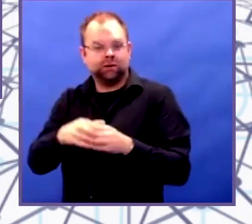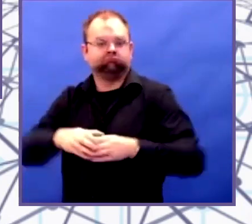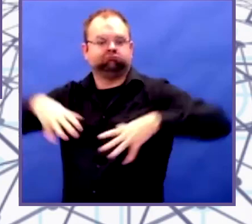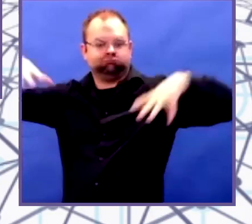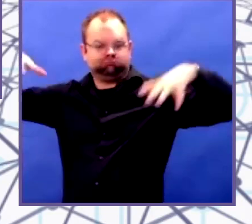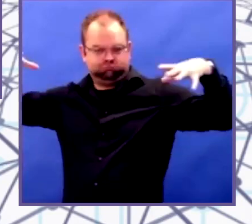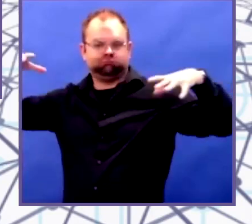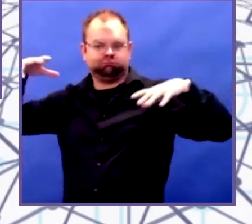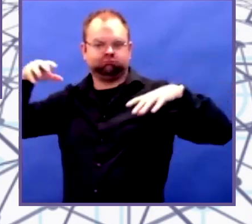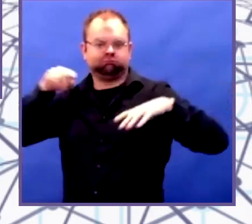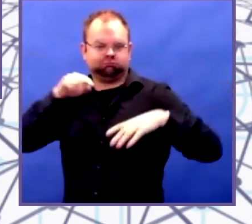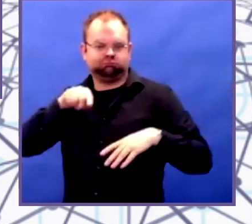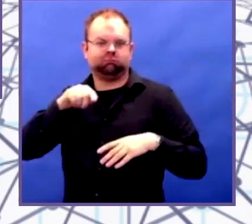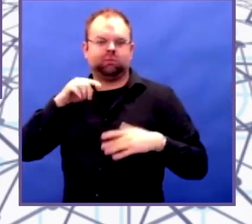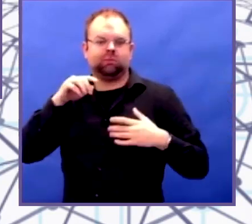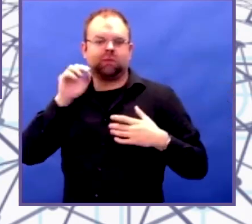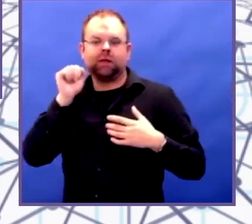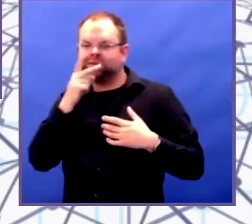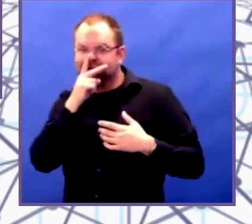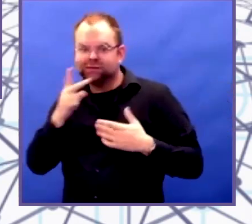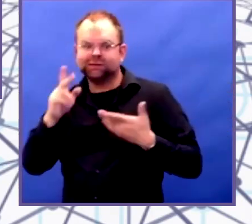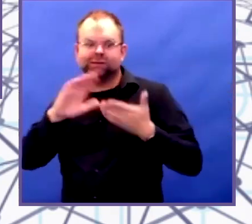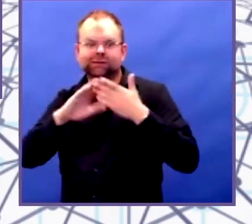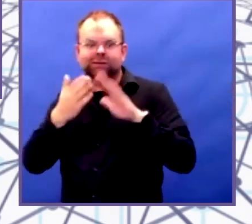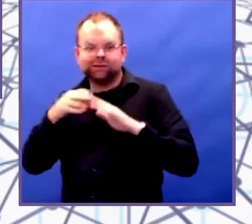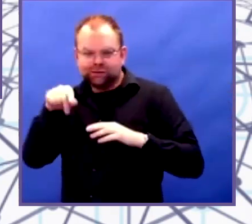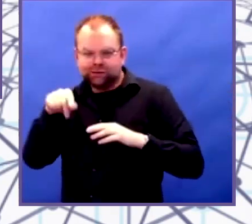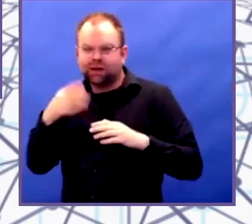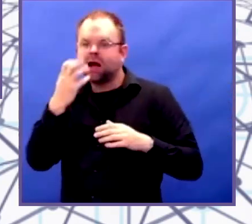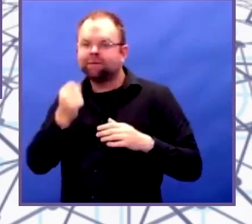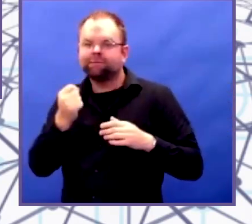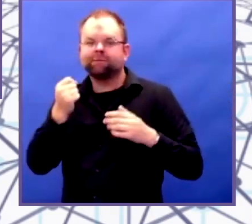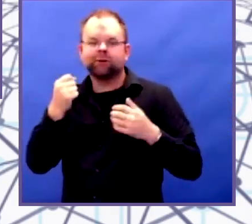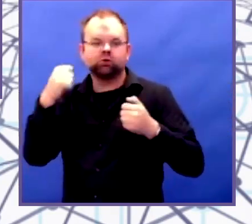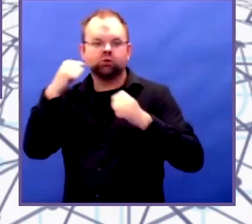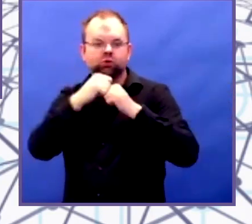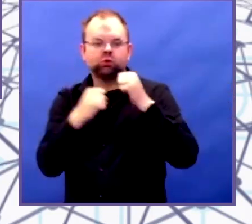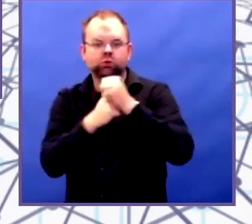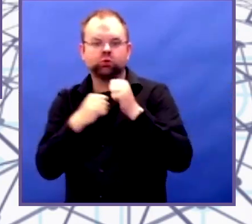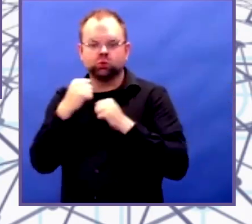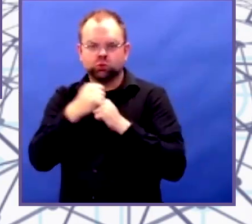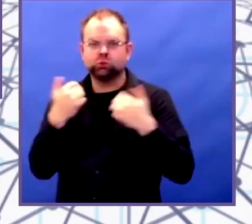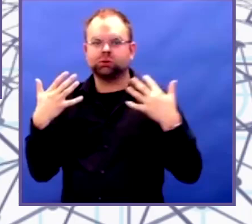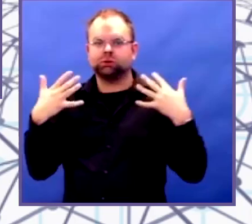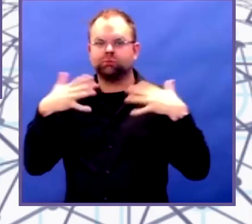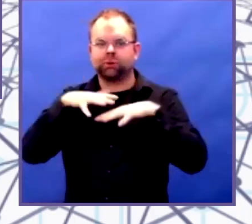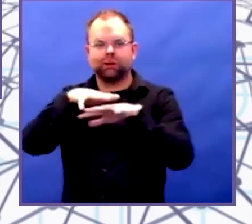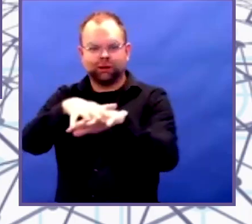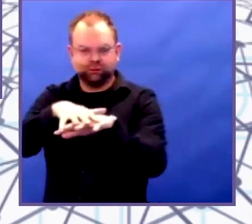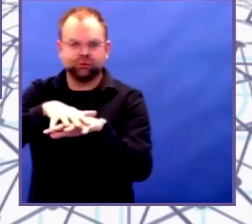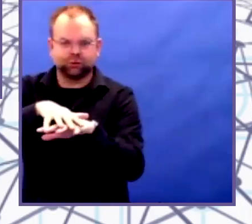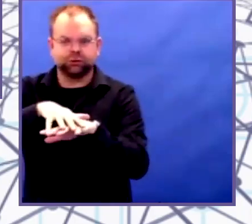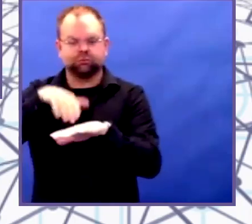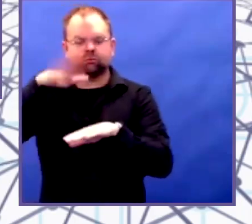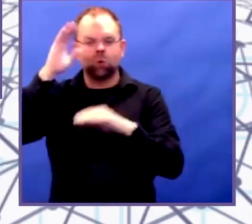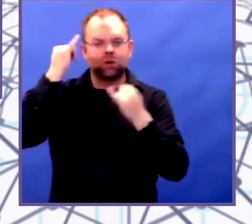the valley, creating one medellin, not a periphery valley. Perfect. Thank you so much, Maria Clara.